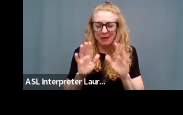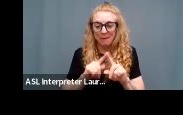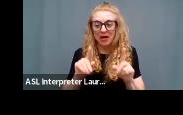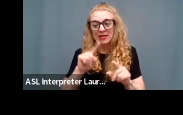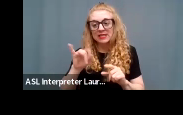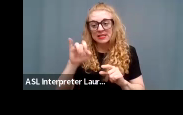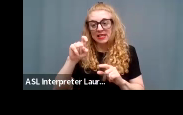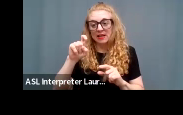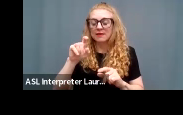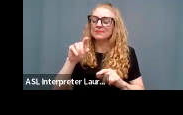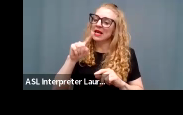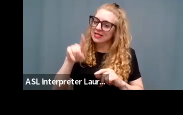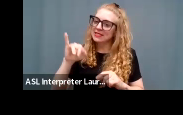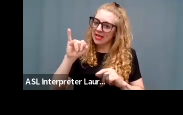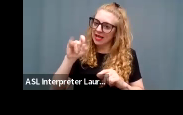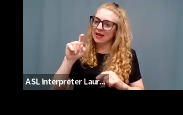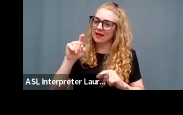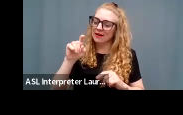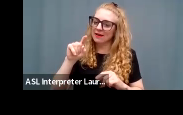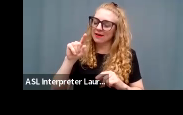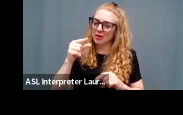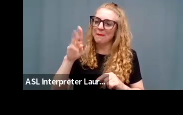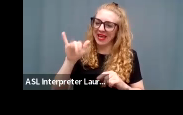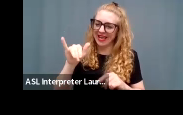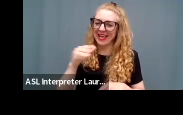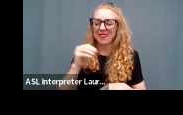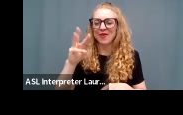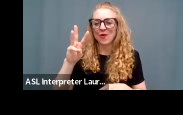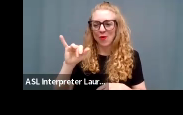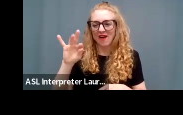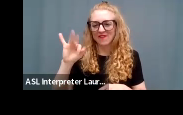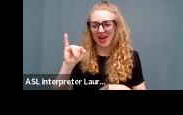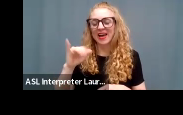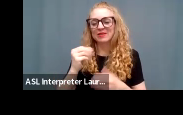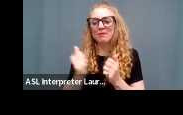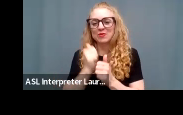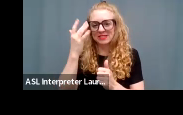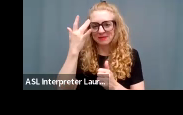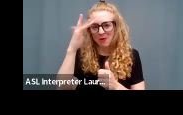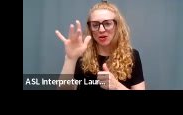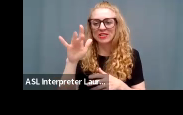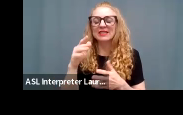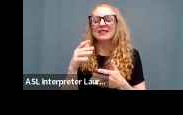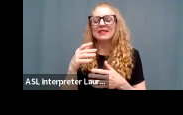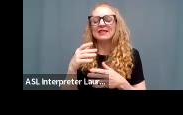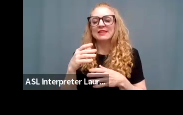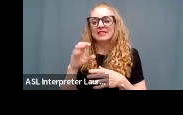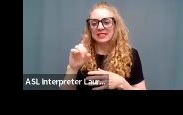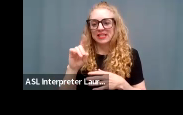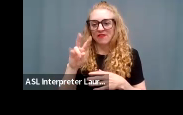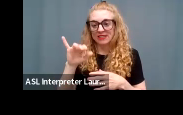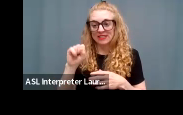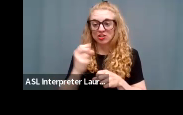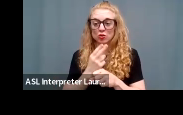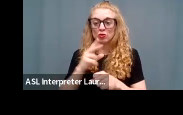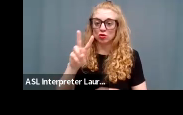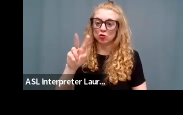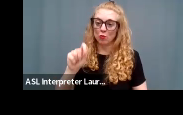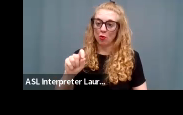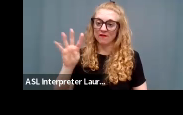the Wi-Fi band that most smart home devices use use the 2.4 gigahertz band part of the spectrum